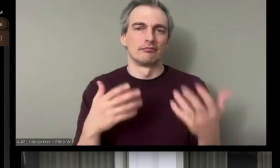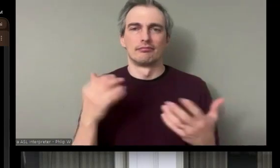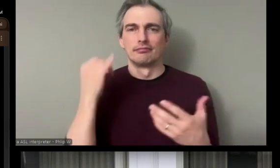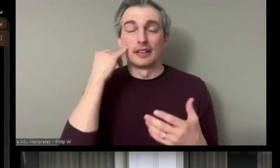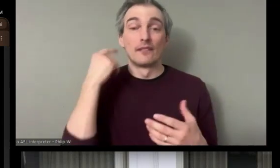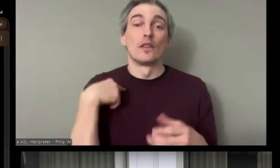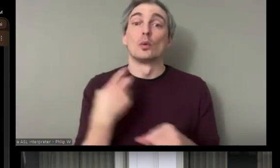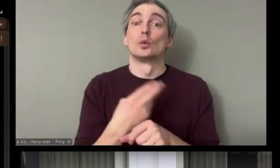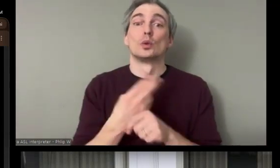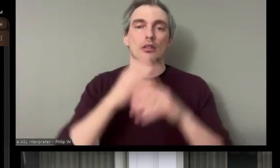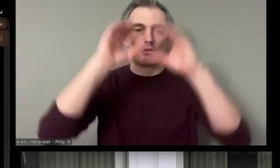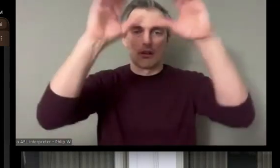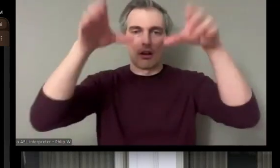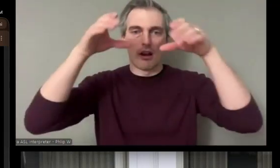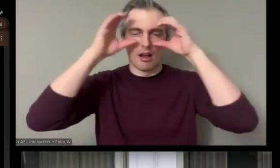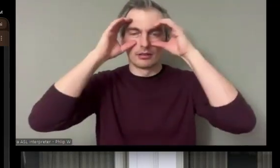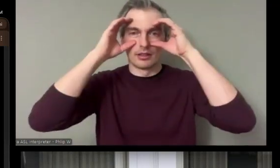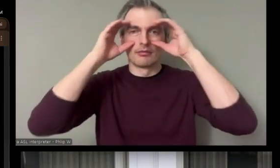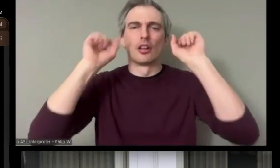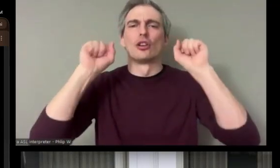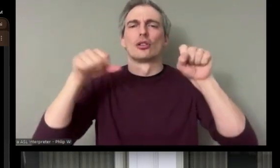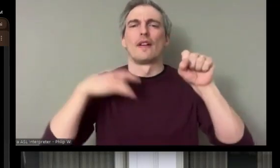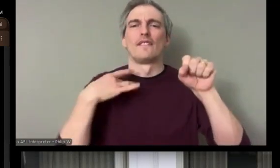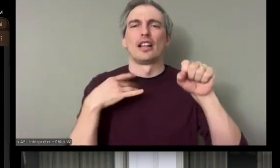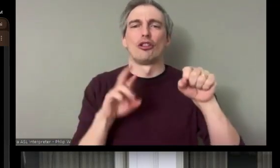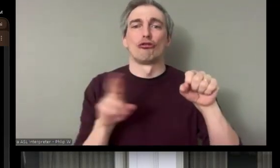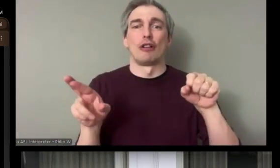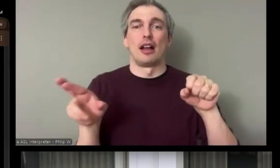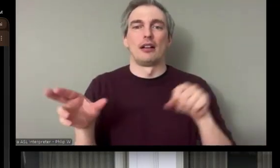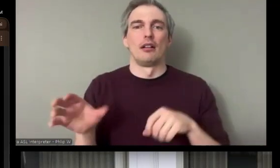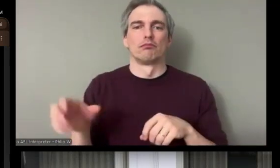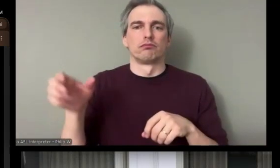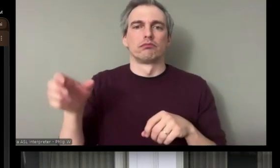able to feel the right hand controller when I went on the right side vibrate.